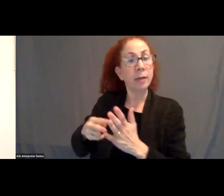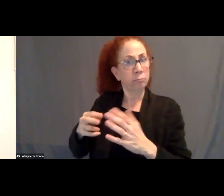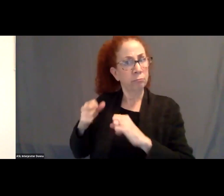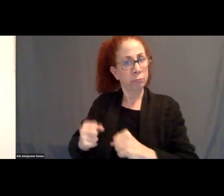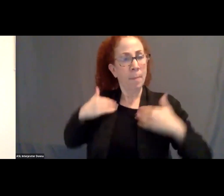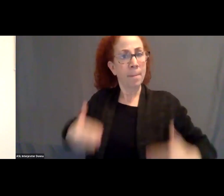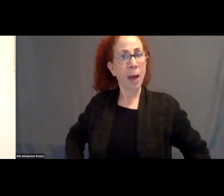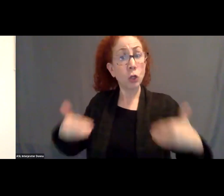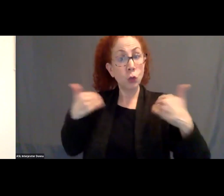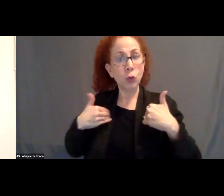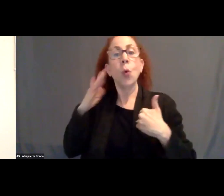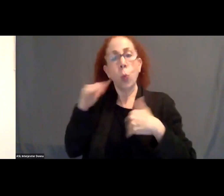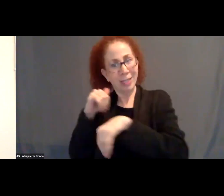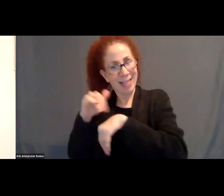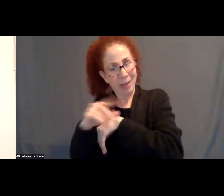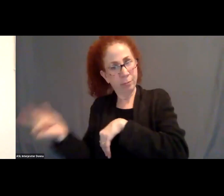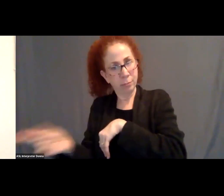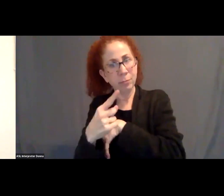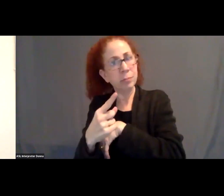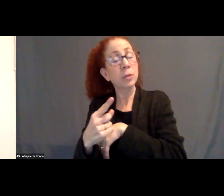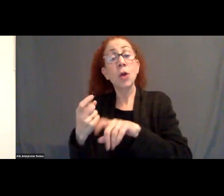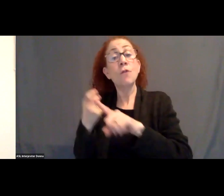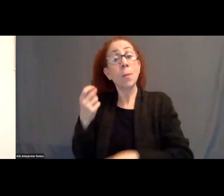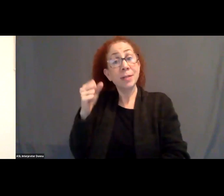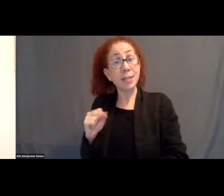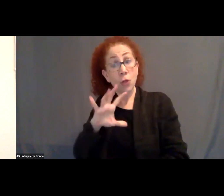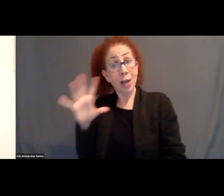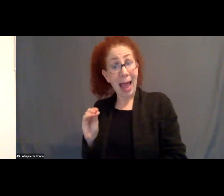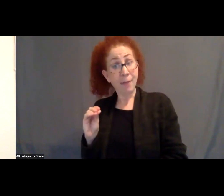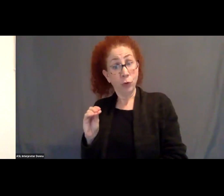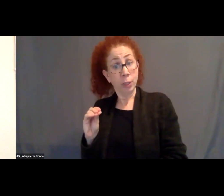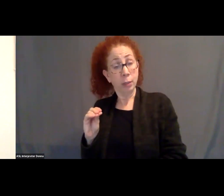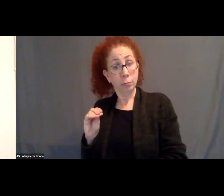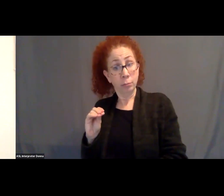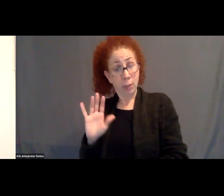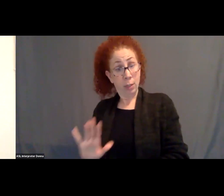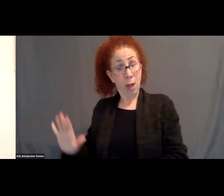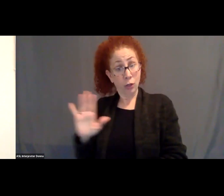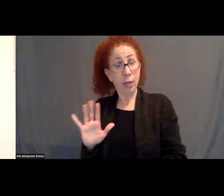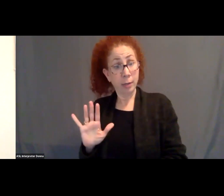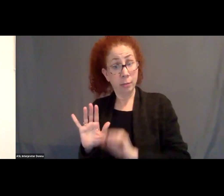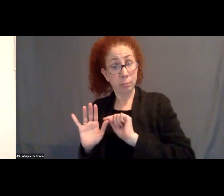be sent from throughout the Southern African subcontinent